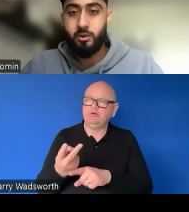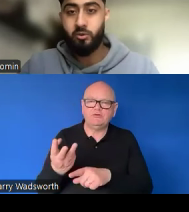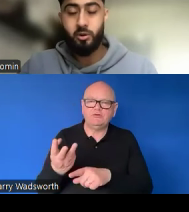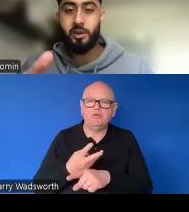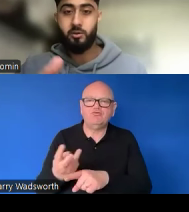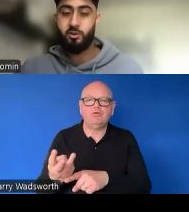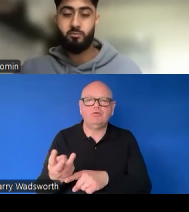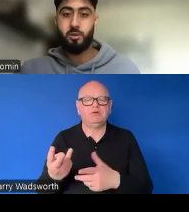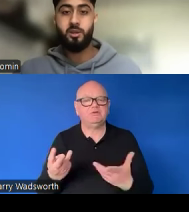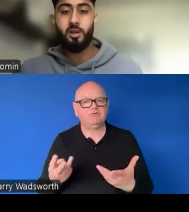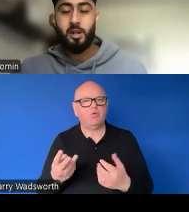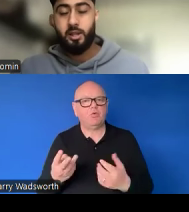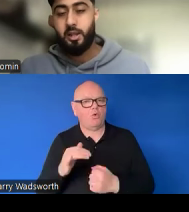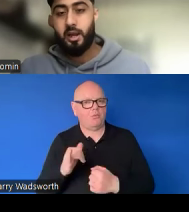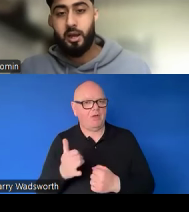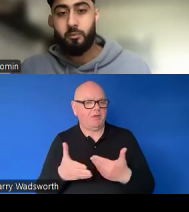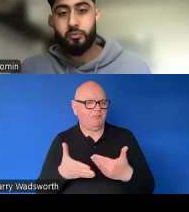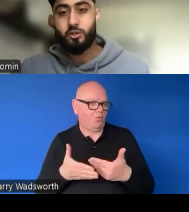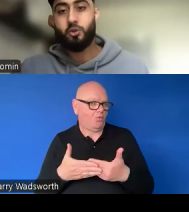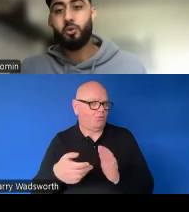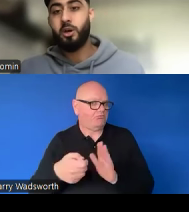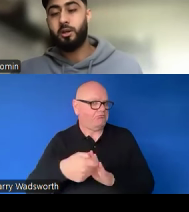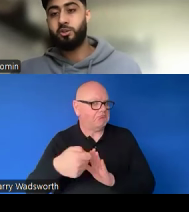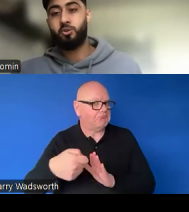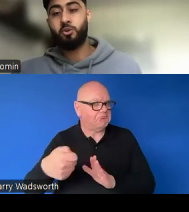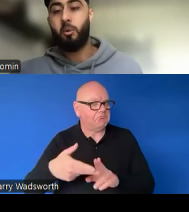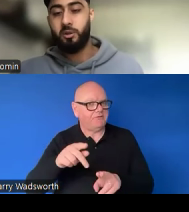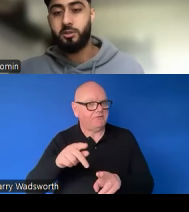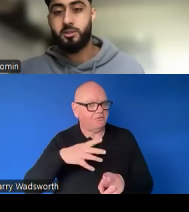over a period of maybe two to four months.